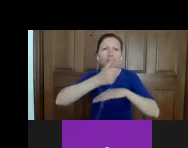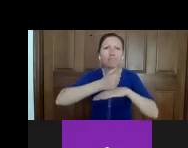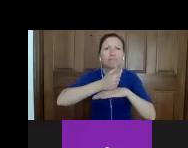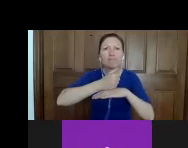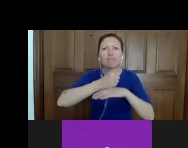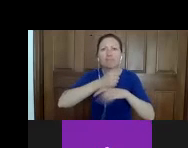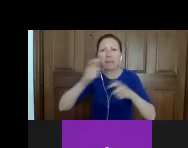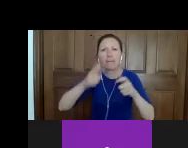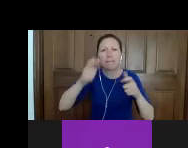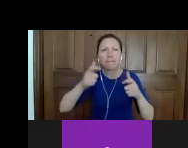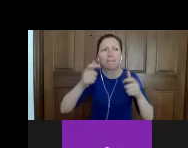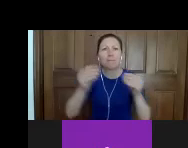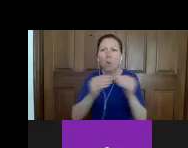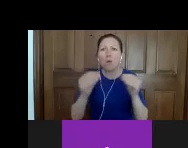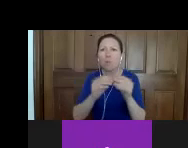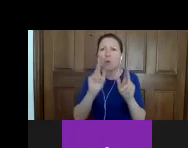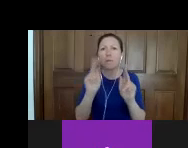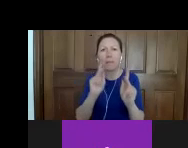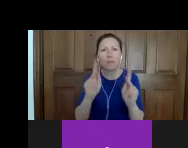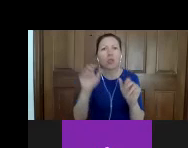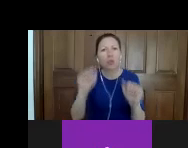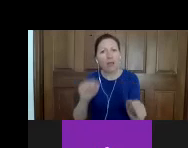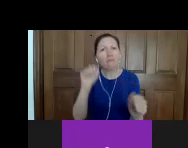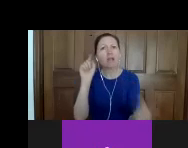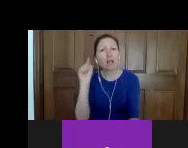who go to bat for you, people who you can go to bat for, because networking is a two